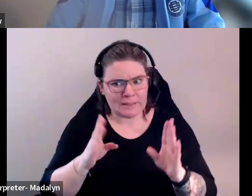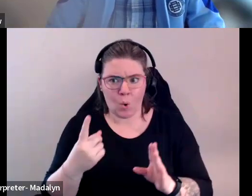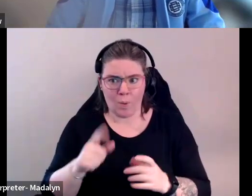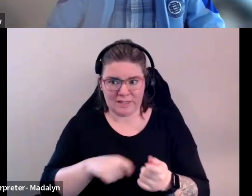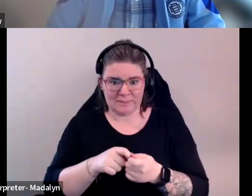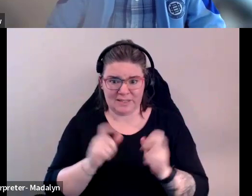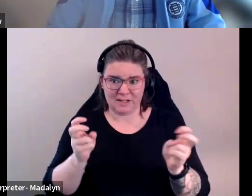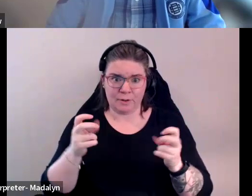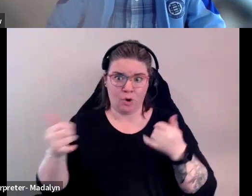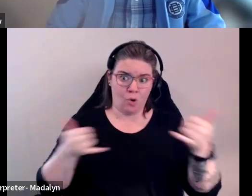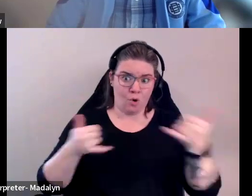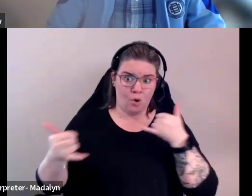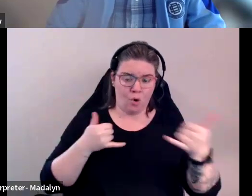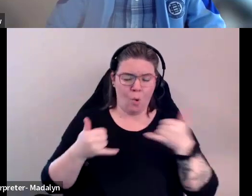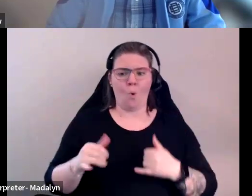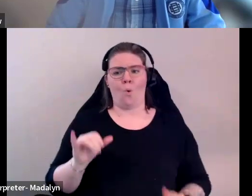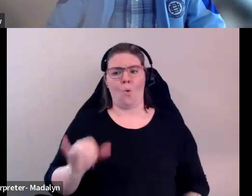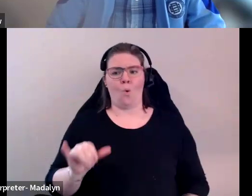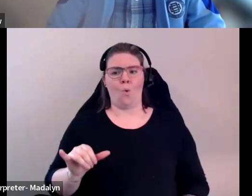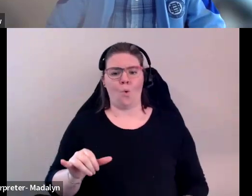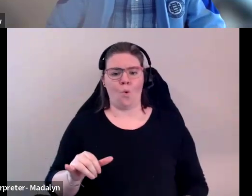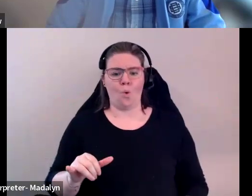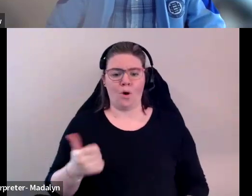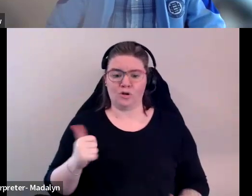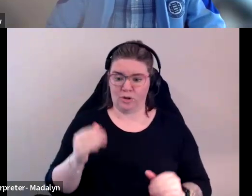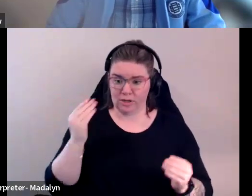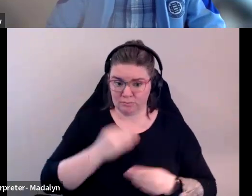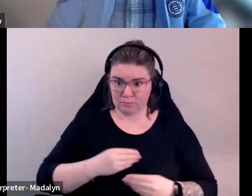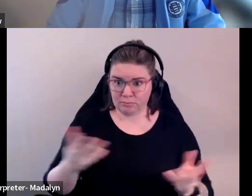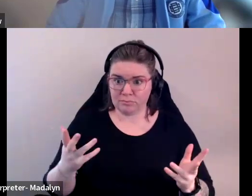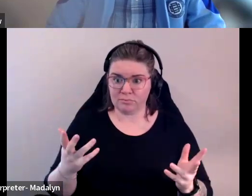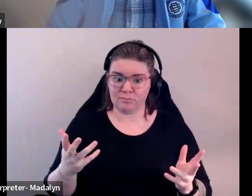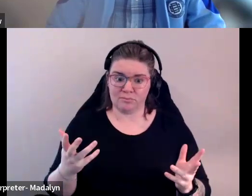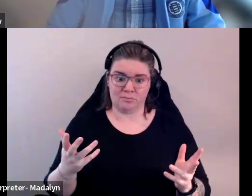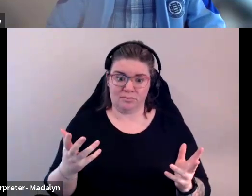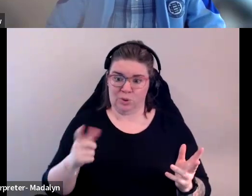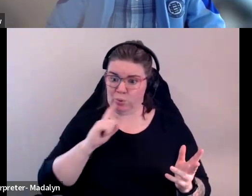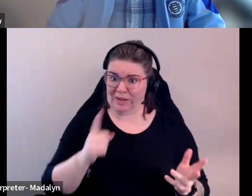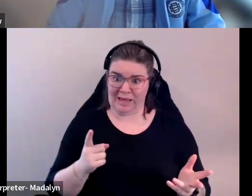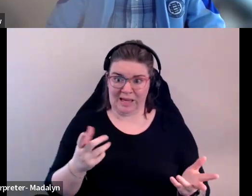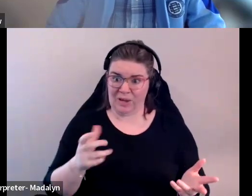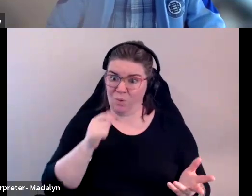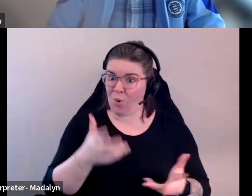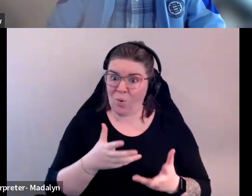Don Posh: and trying to let people know that how small the number Don Posh: we need to move things.